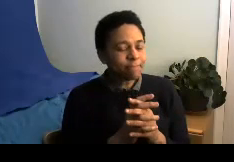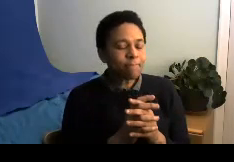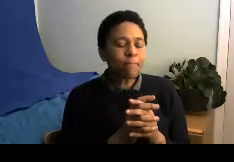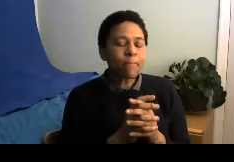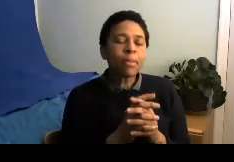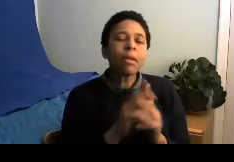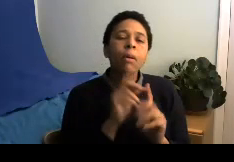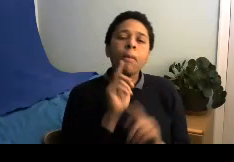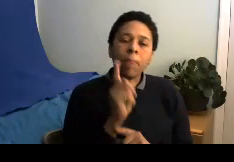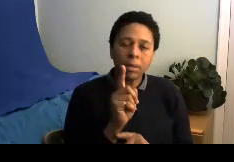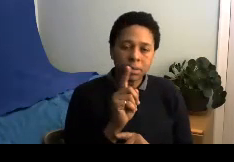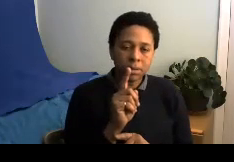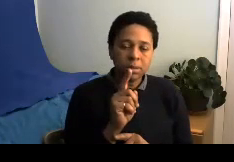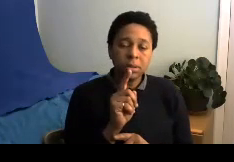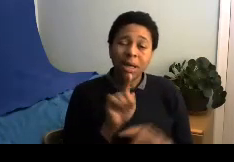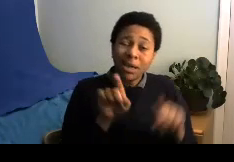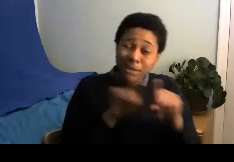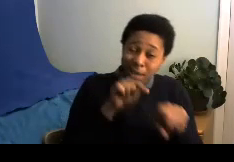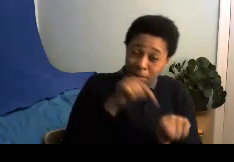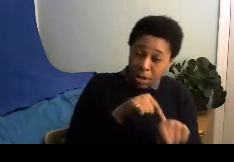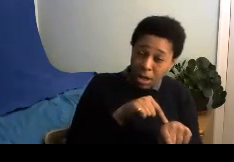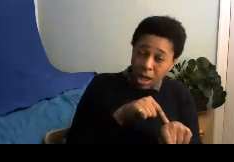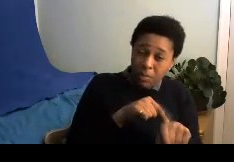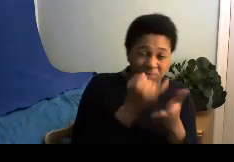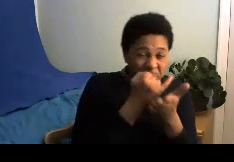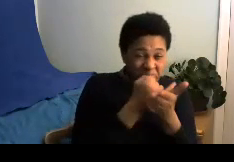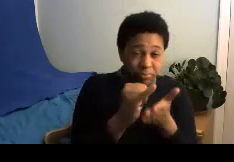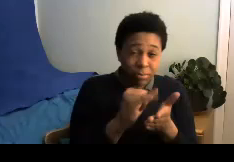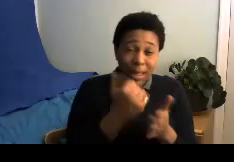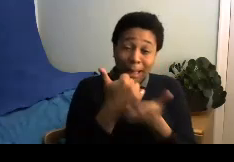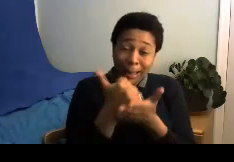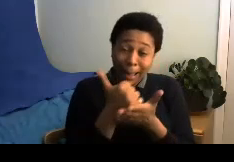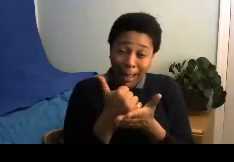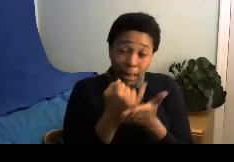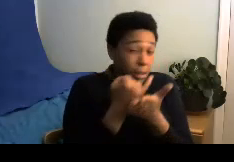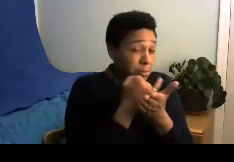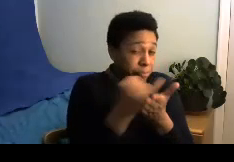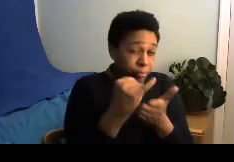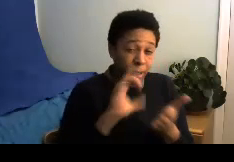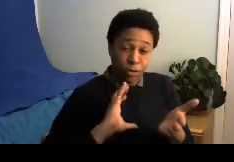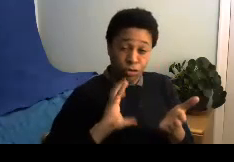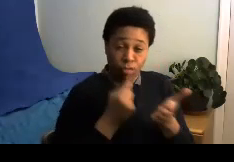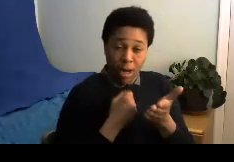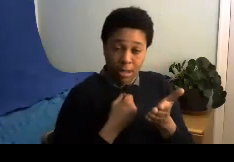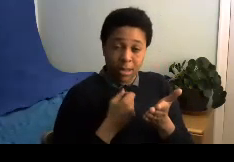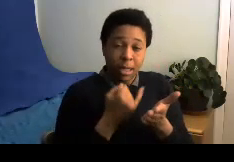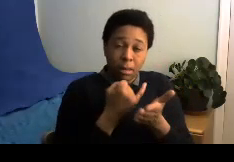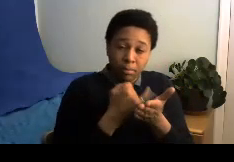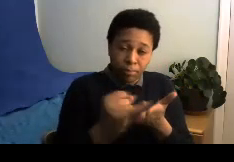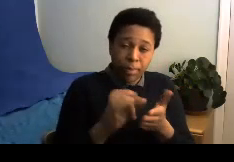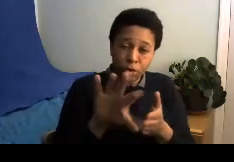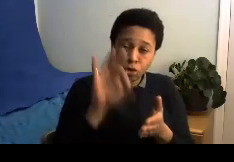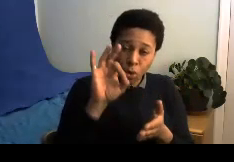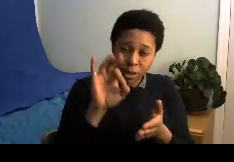anti gay, it's anti trans, anti feminist, anti choice. Um, I